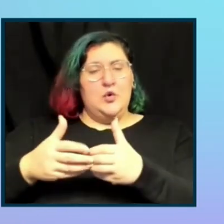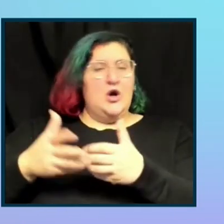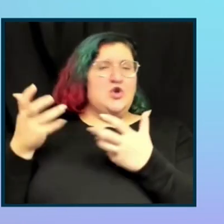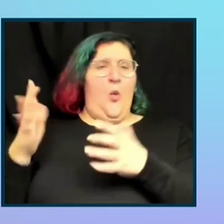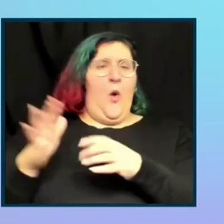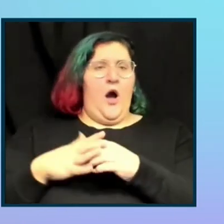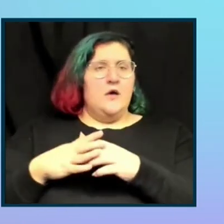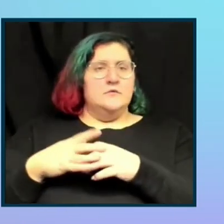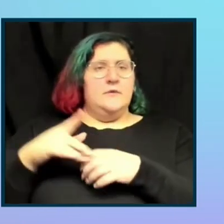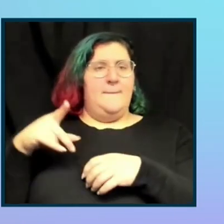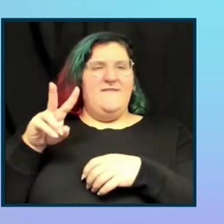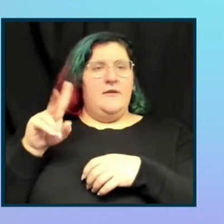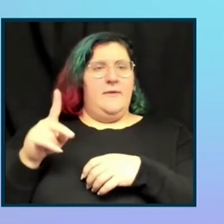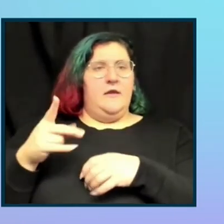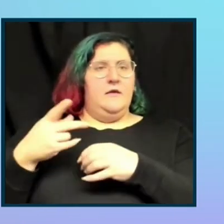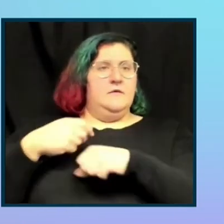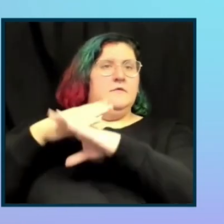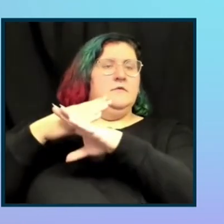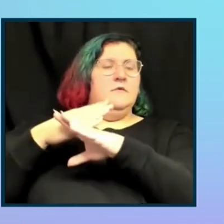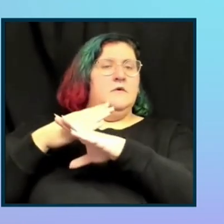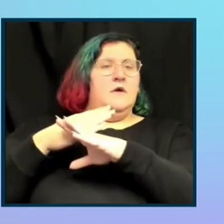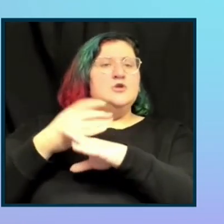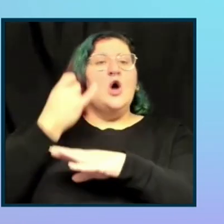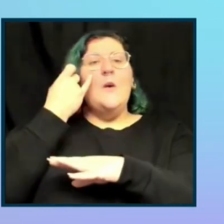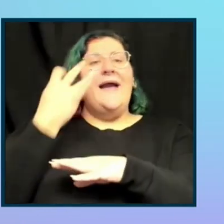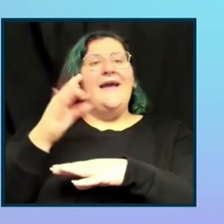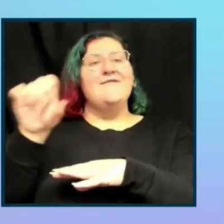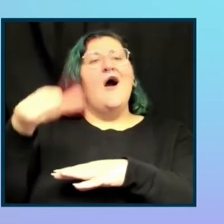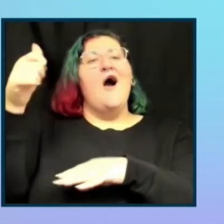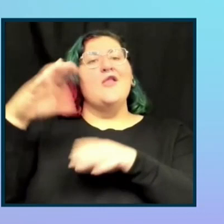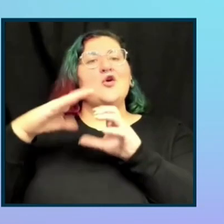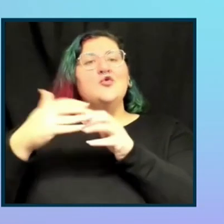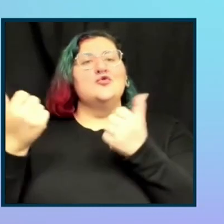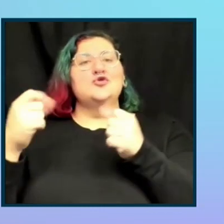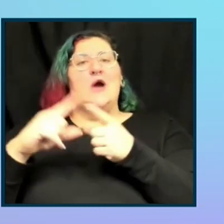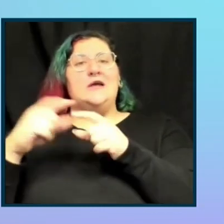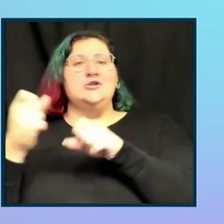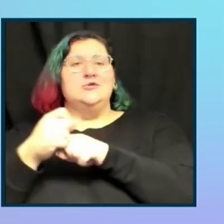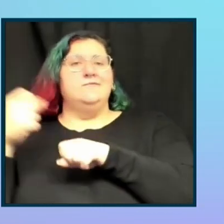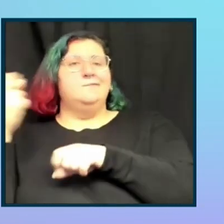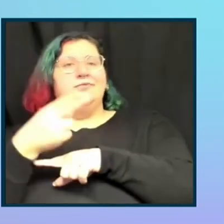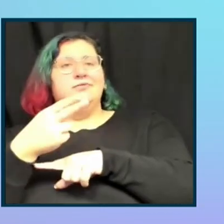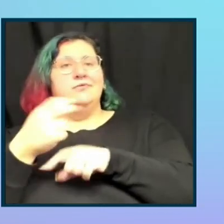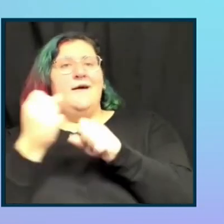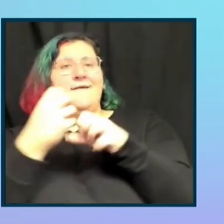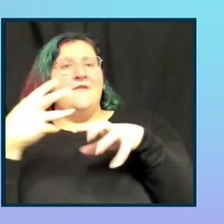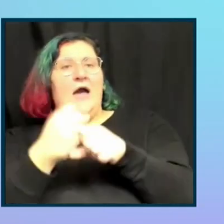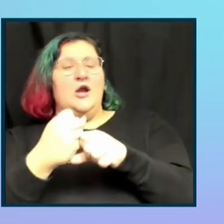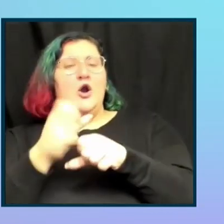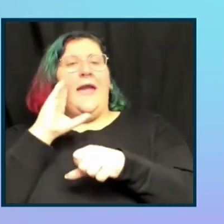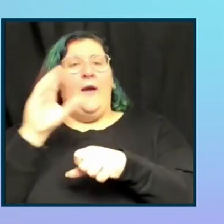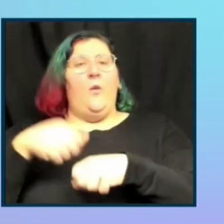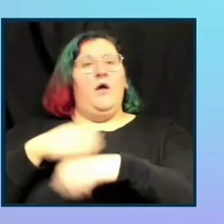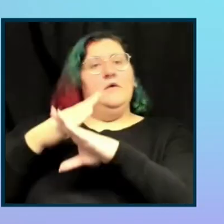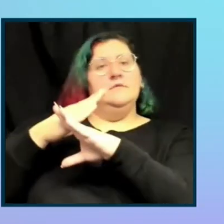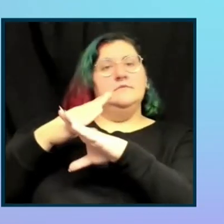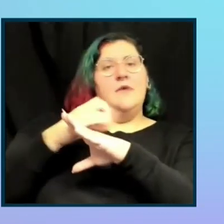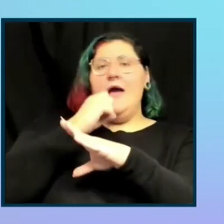cannonballs just face straight through your ship kind of thing. And it comes up like with a certain symbol above the ship or something to say, you know,